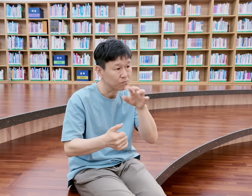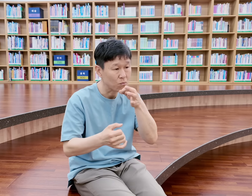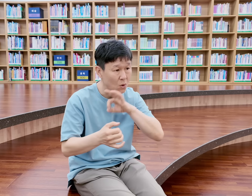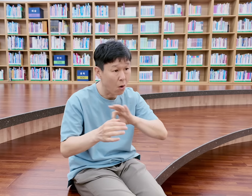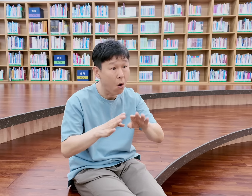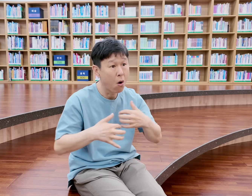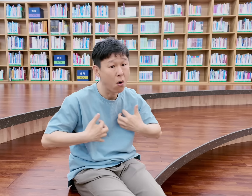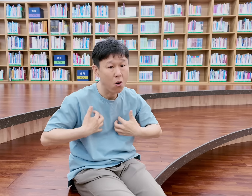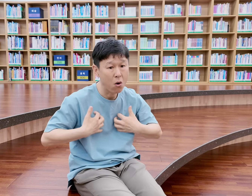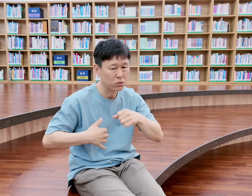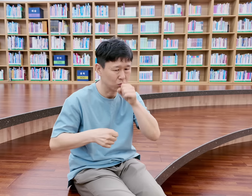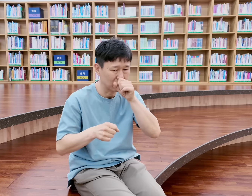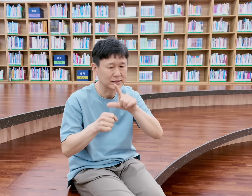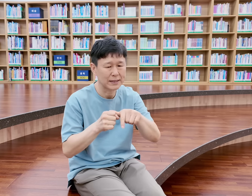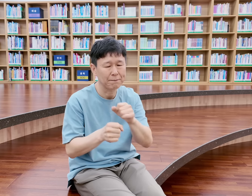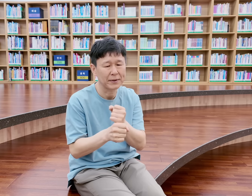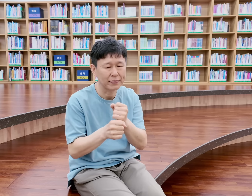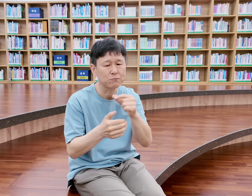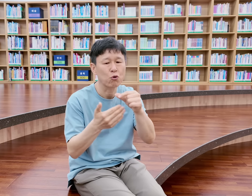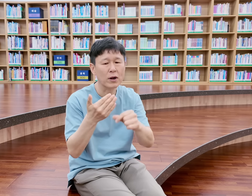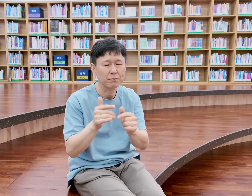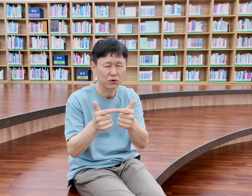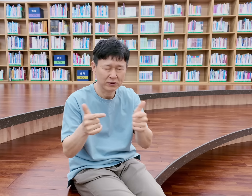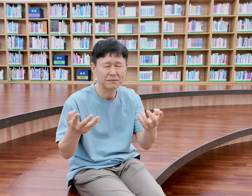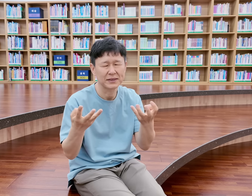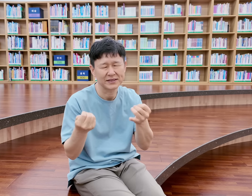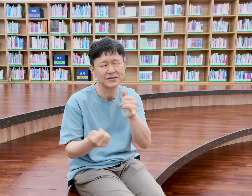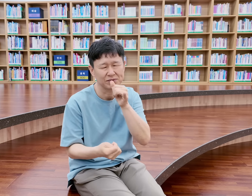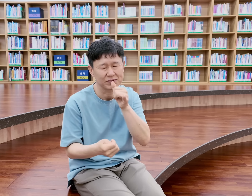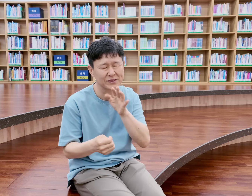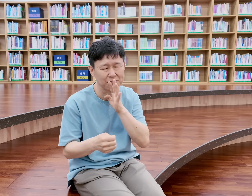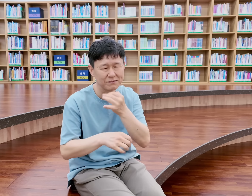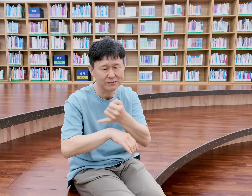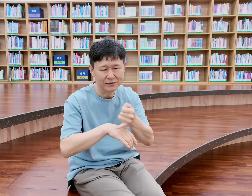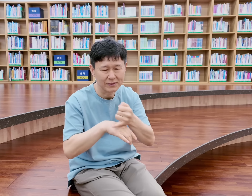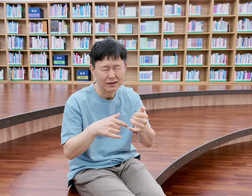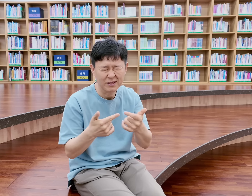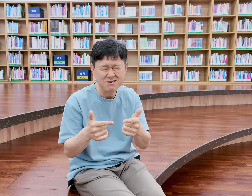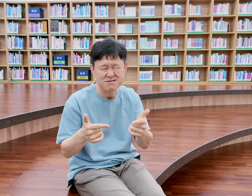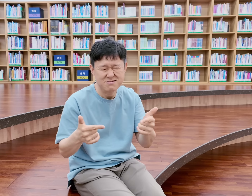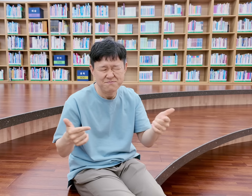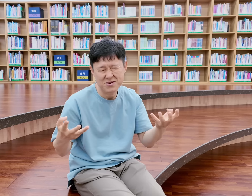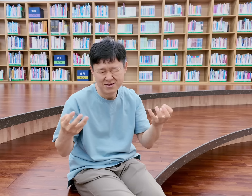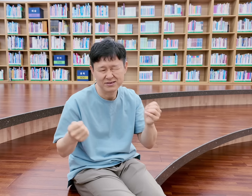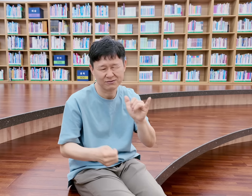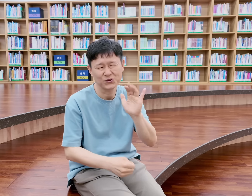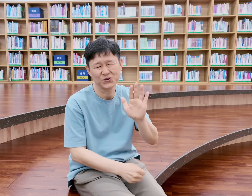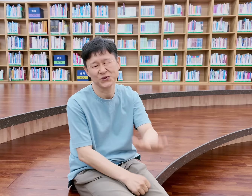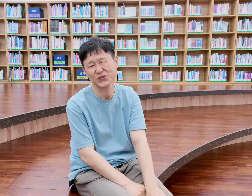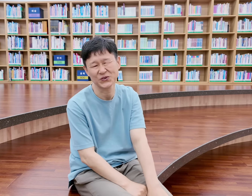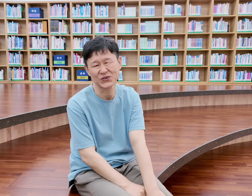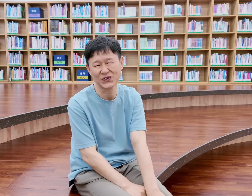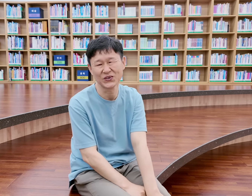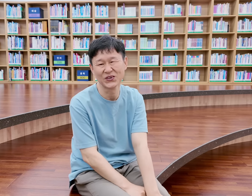Many users find it useful, and we offer a variety of programs that provide meaningful and enjoyable time.